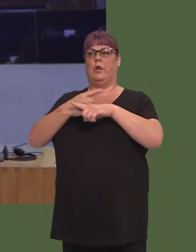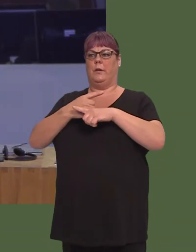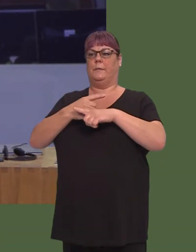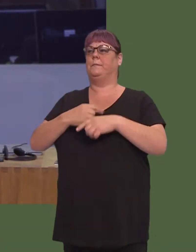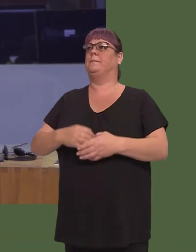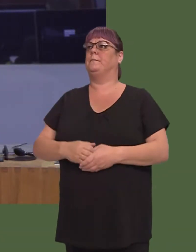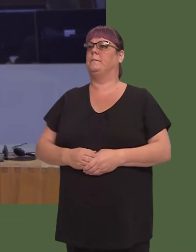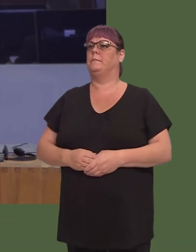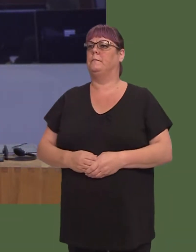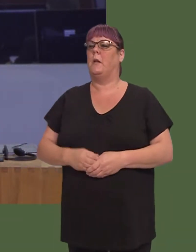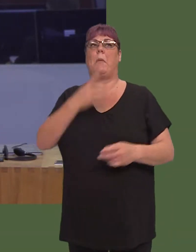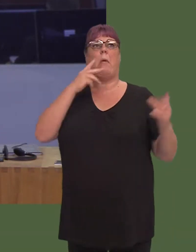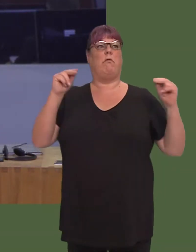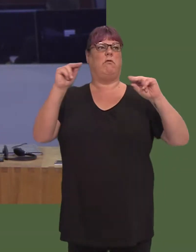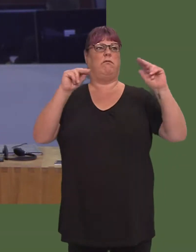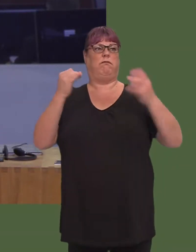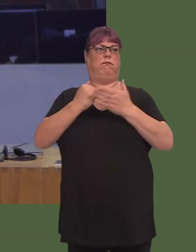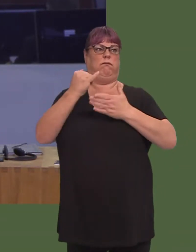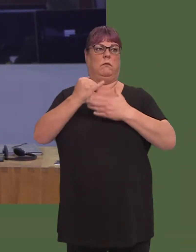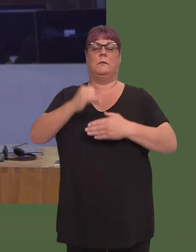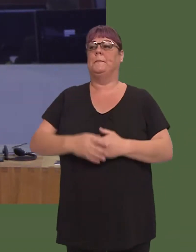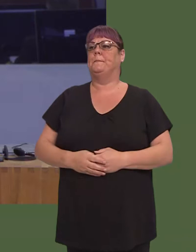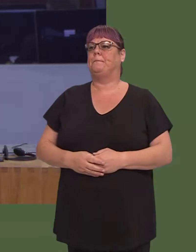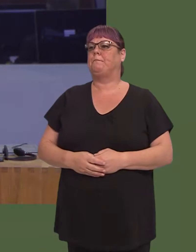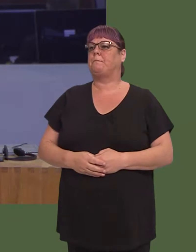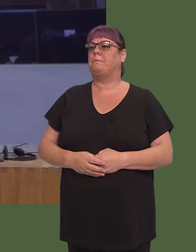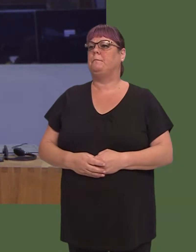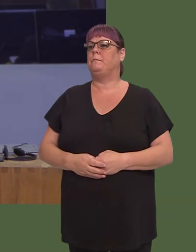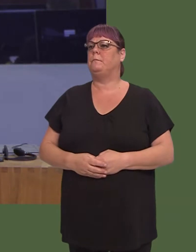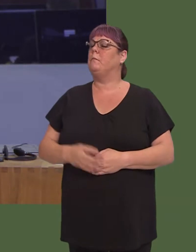targeted support is required as a matter of urgency.